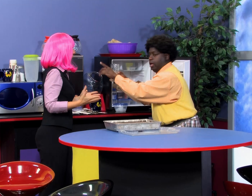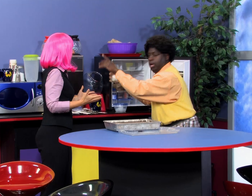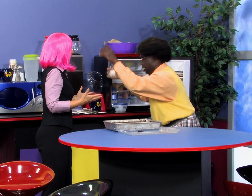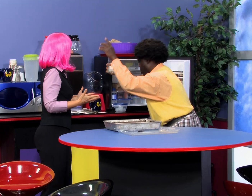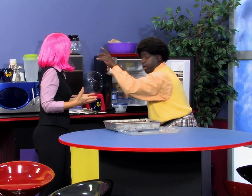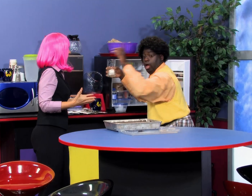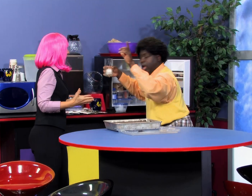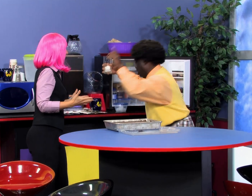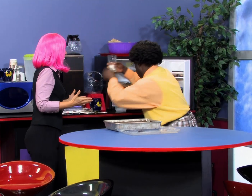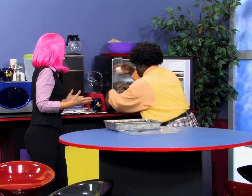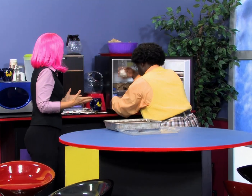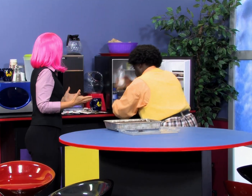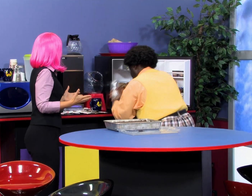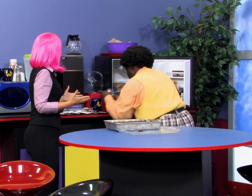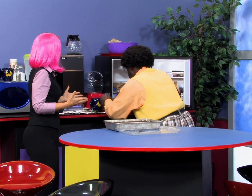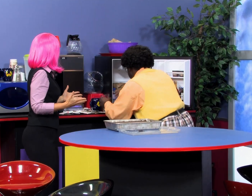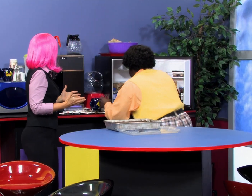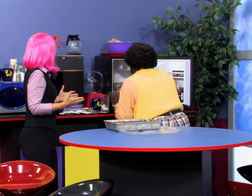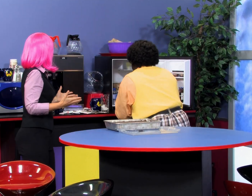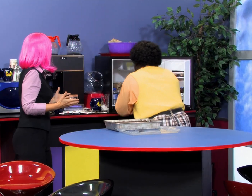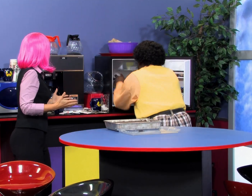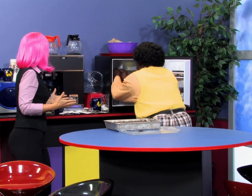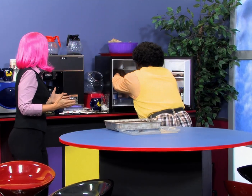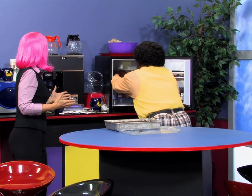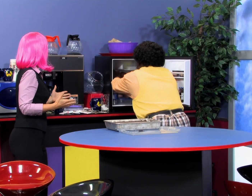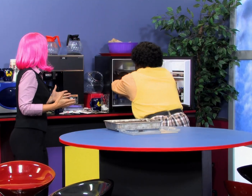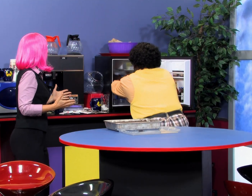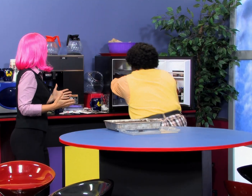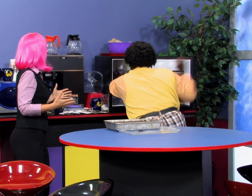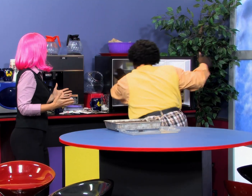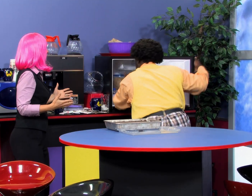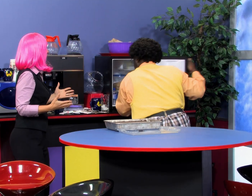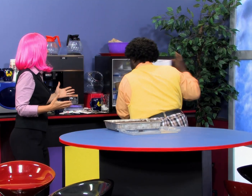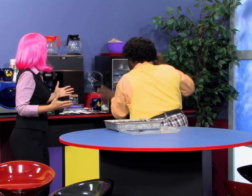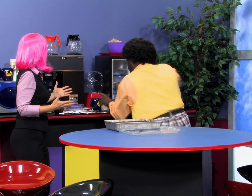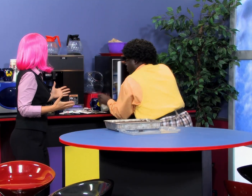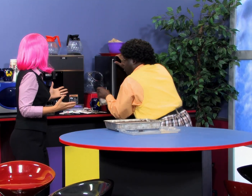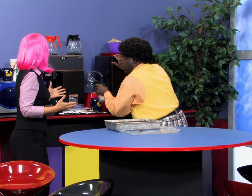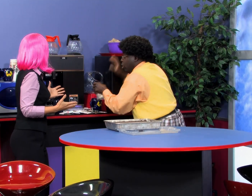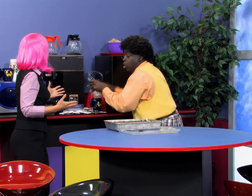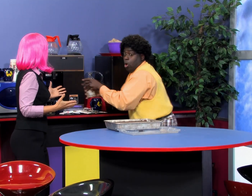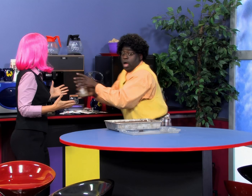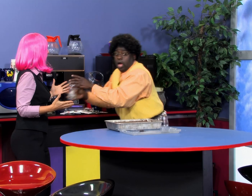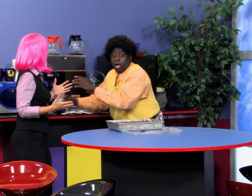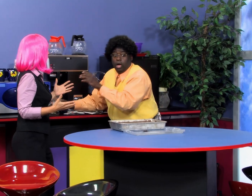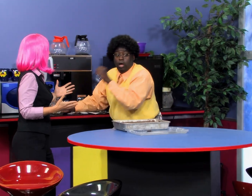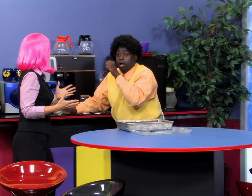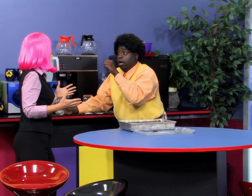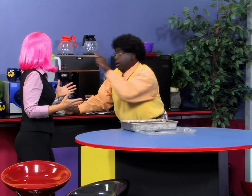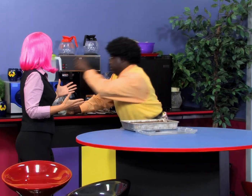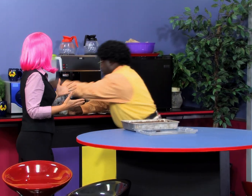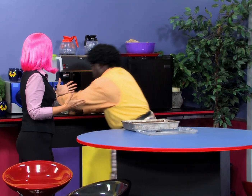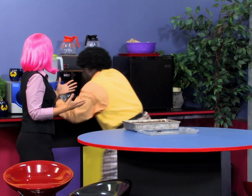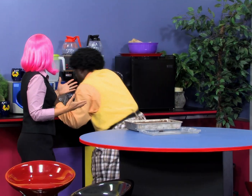UH, JUST A MINUTE. UMM, OHH. UM, NOW. UH.